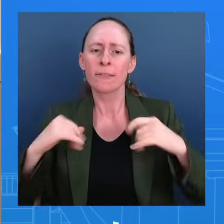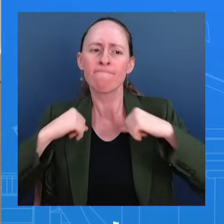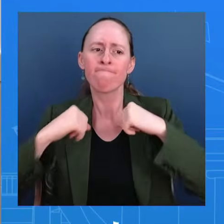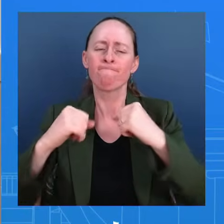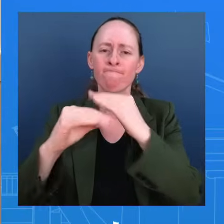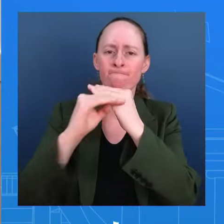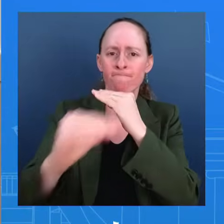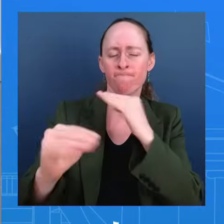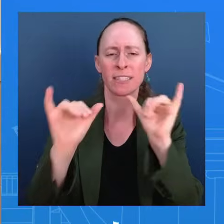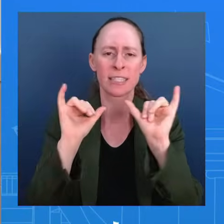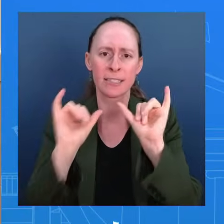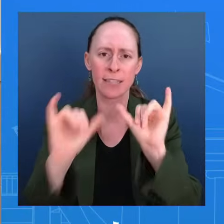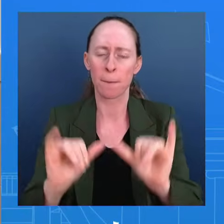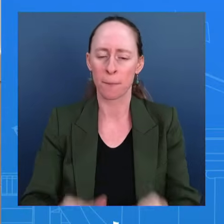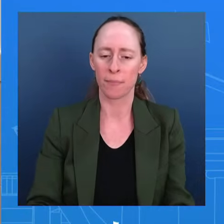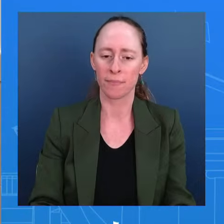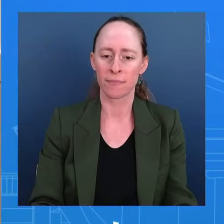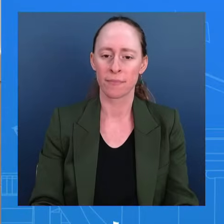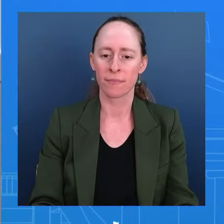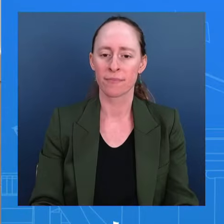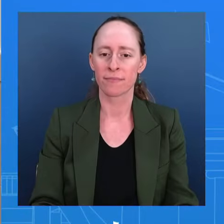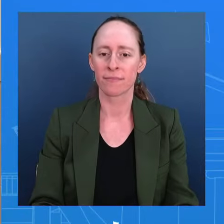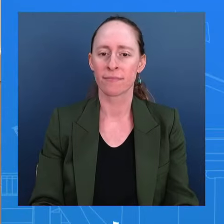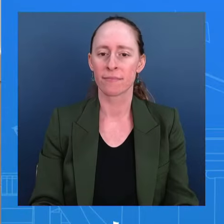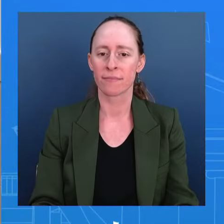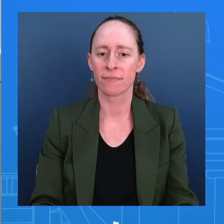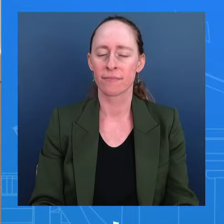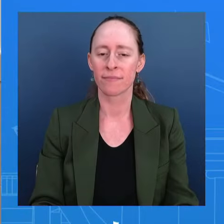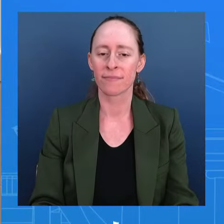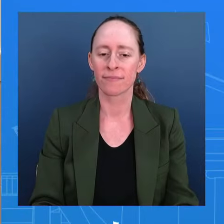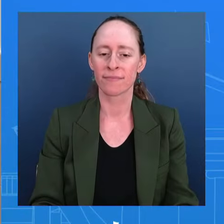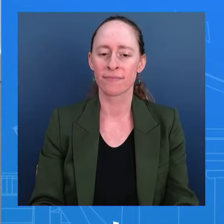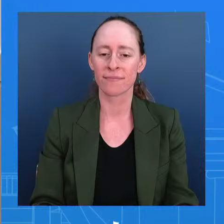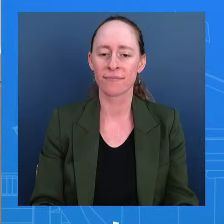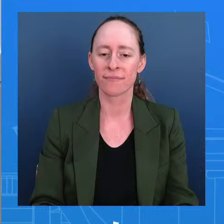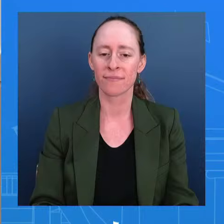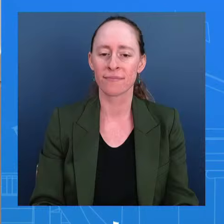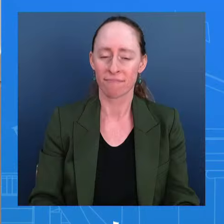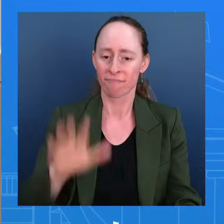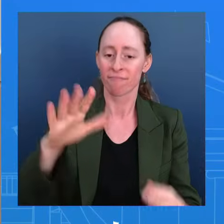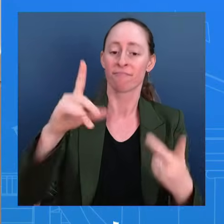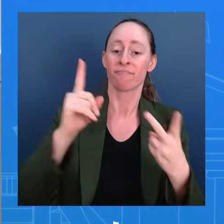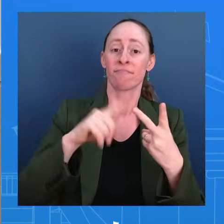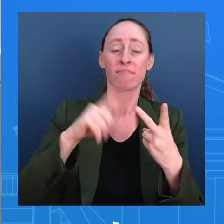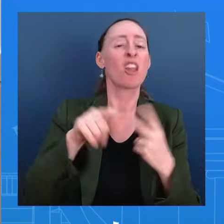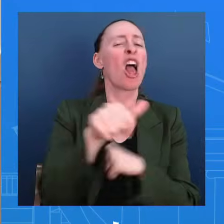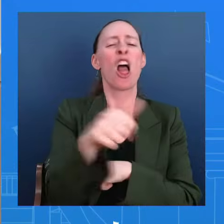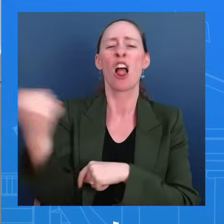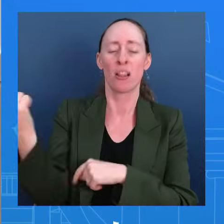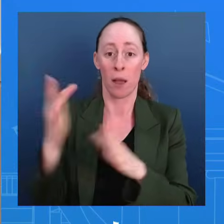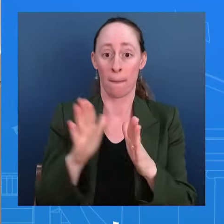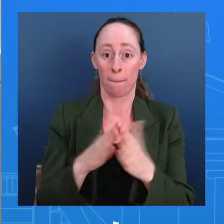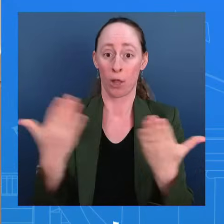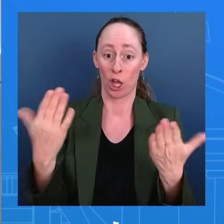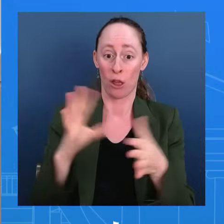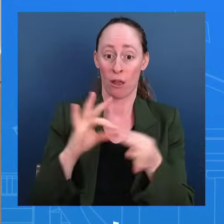on the reporting in that book that he -- that former President Trump spoke with Vladimir Putin